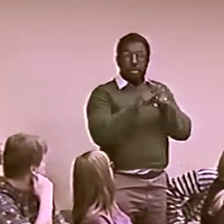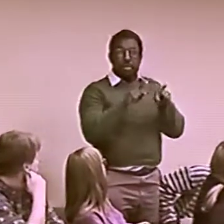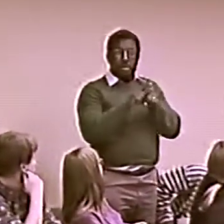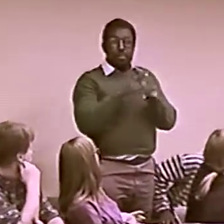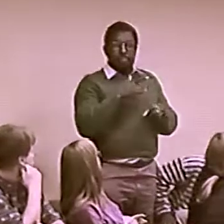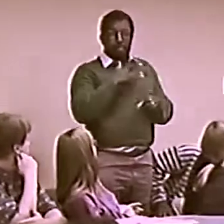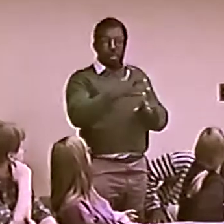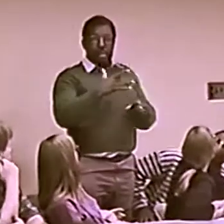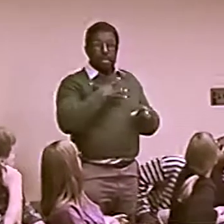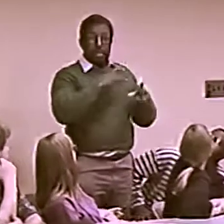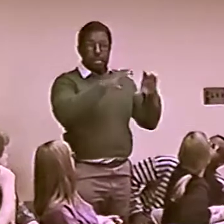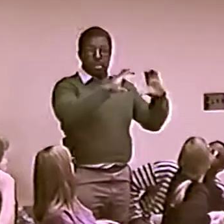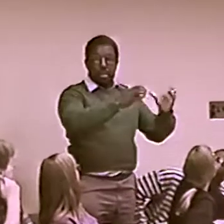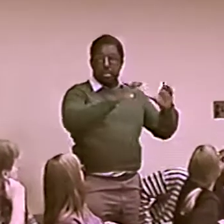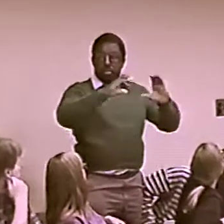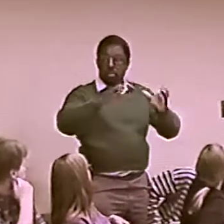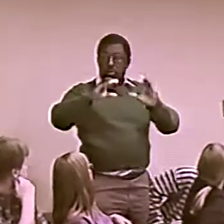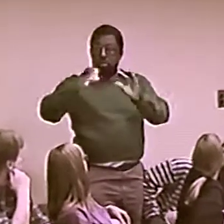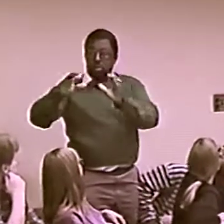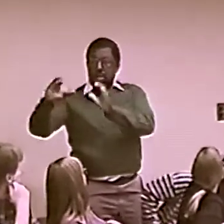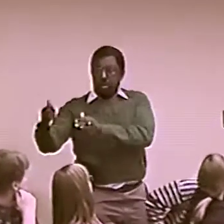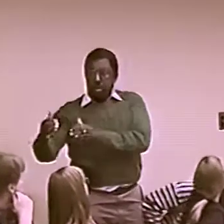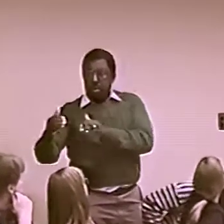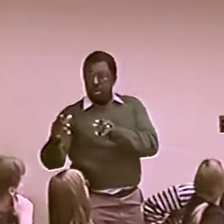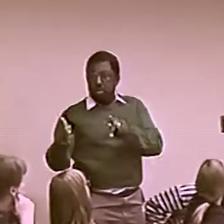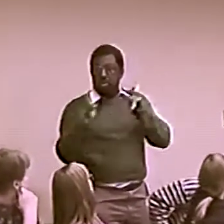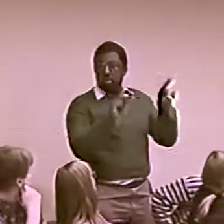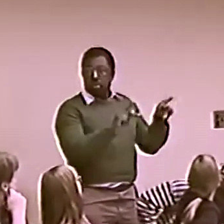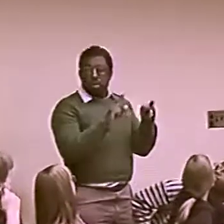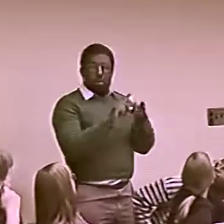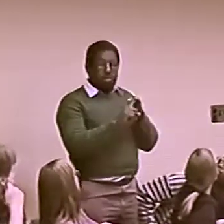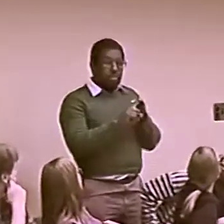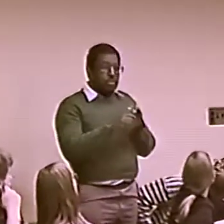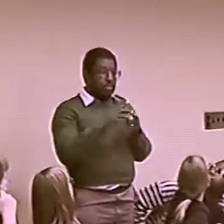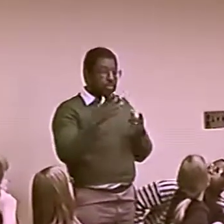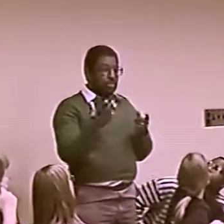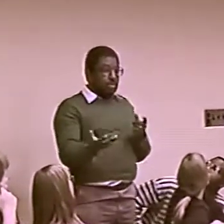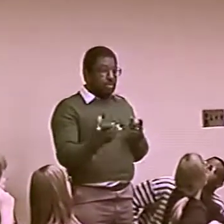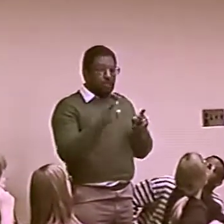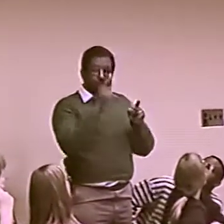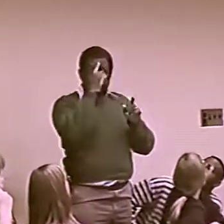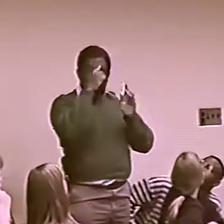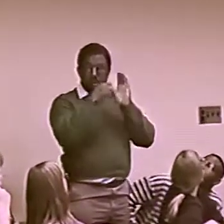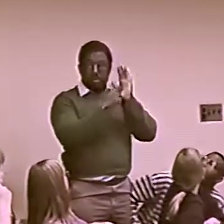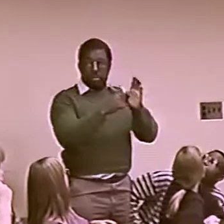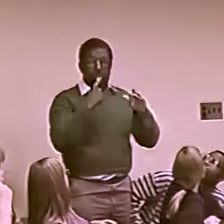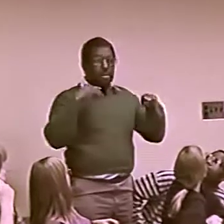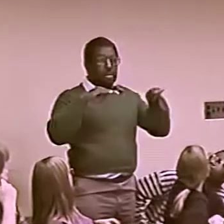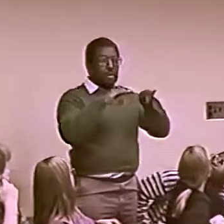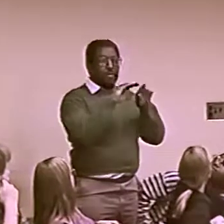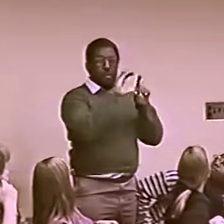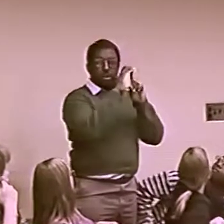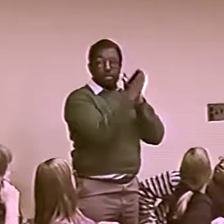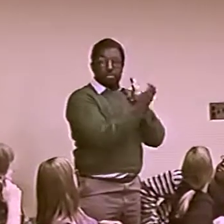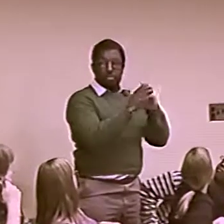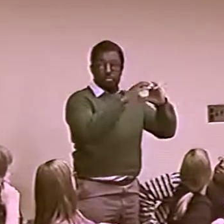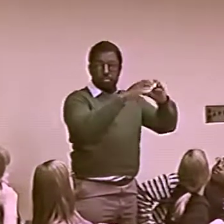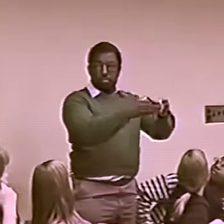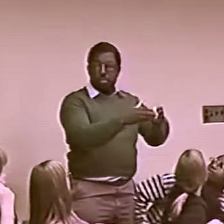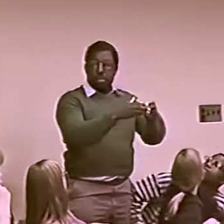WELL, I THINK THAT WE HAVE A PROBLEM BECAUSE THERE ARE SO MANY DIFFERENT COMMUNITIES.